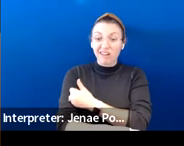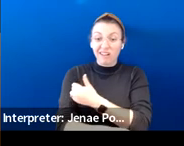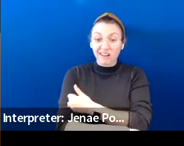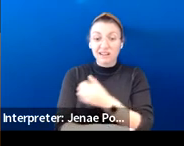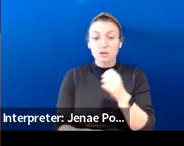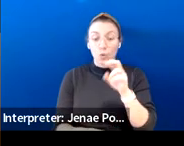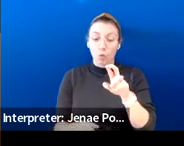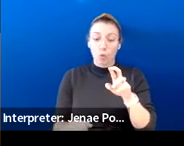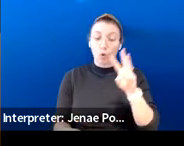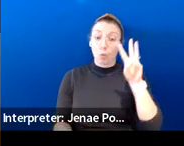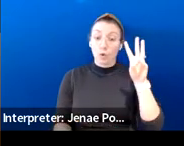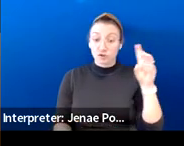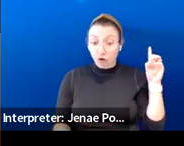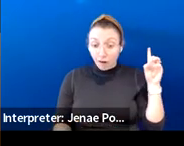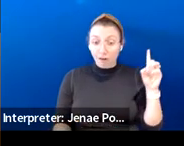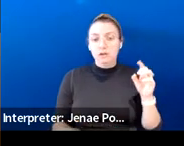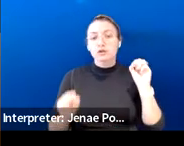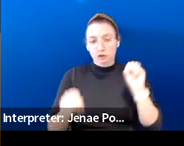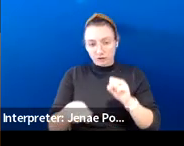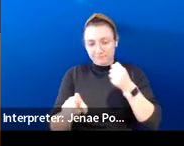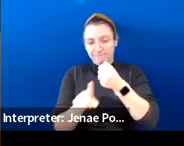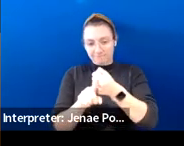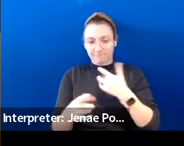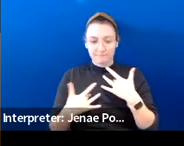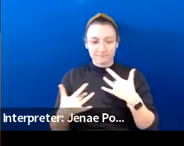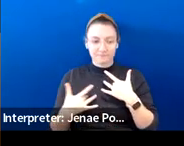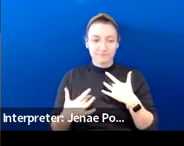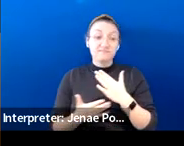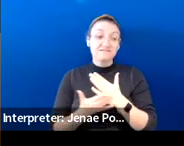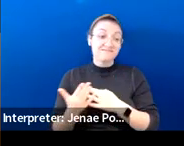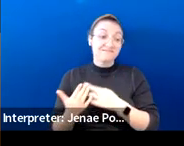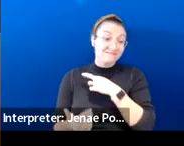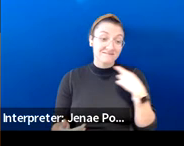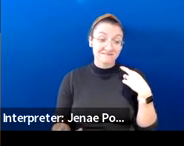There's also several risk factors such as trauma, stress due to illness,